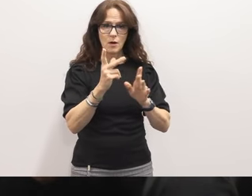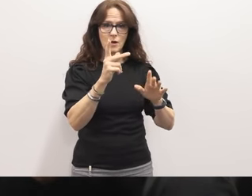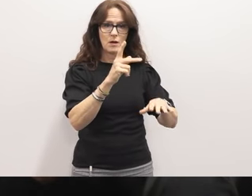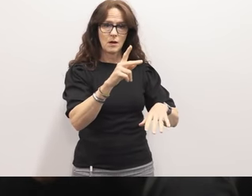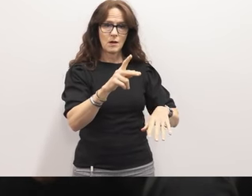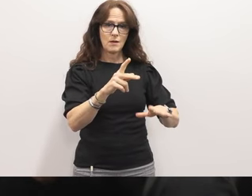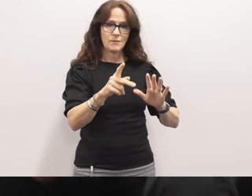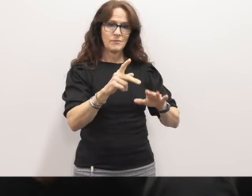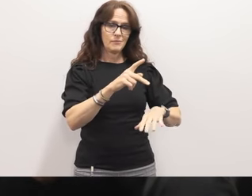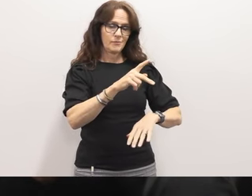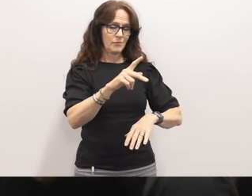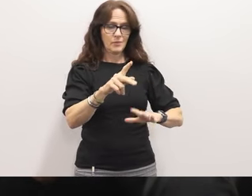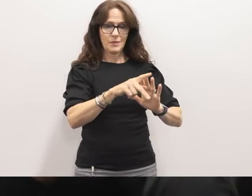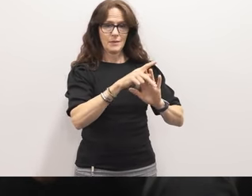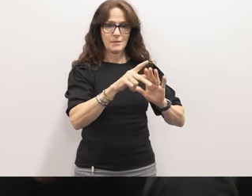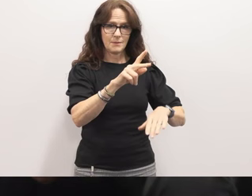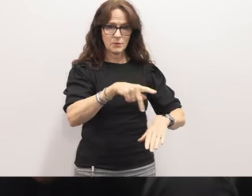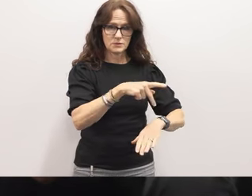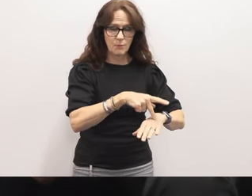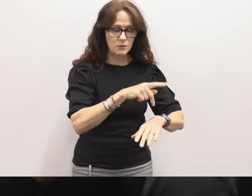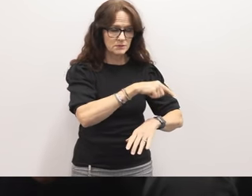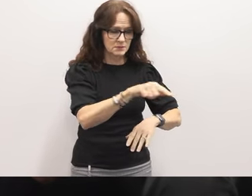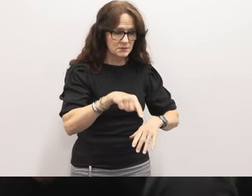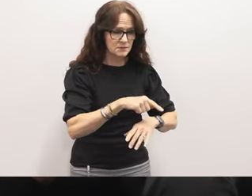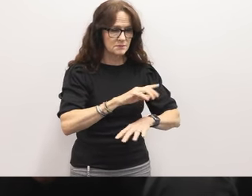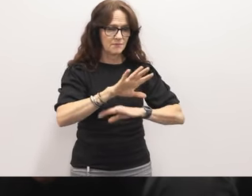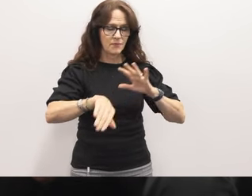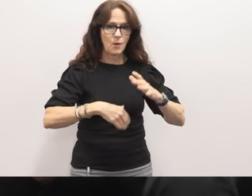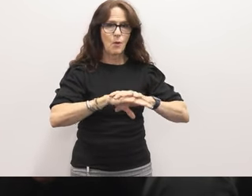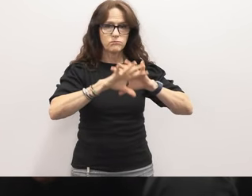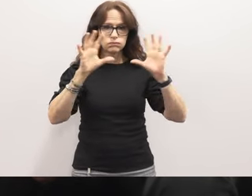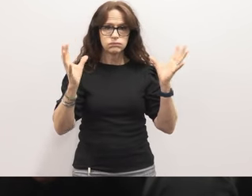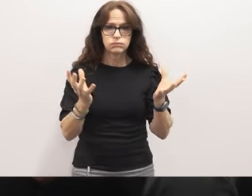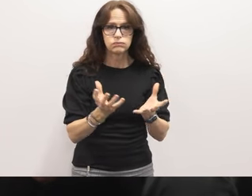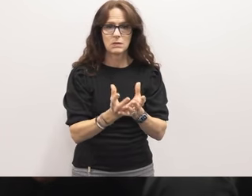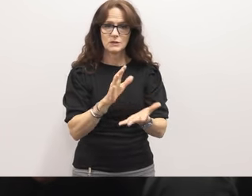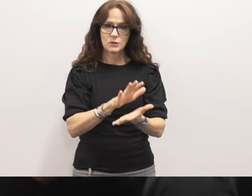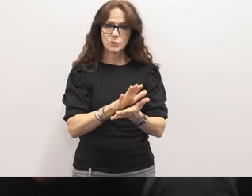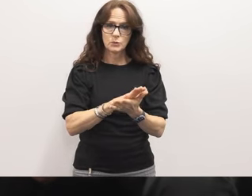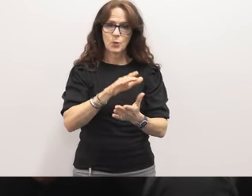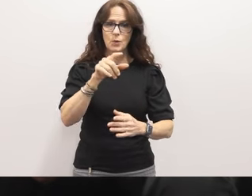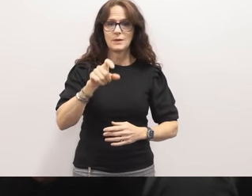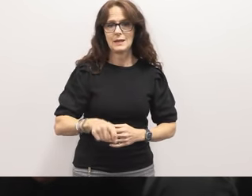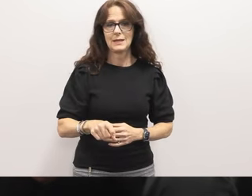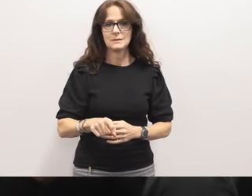or the totality of a school and what a school needs, as well as the research office